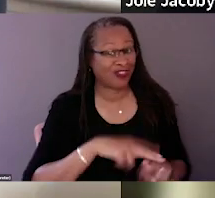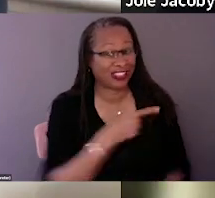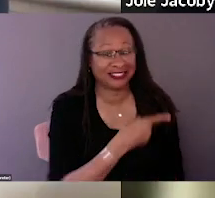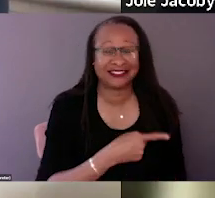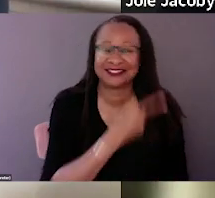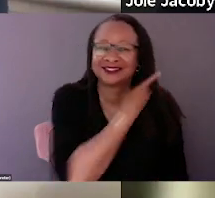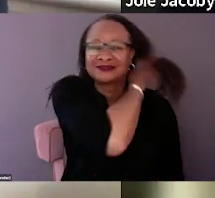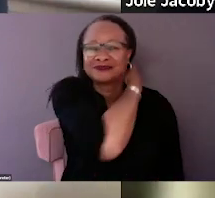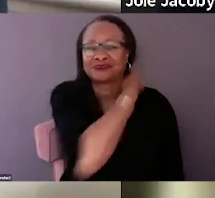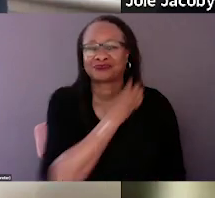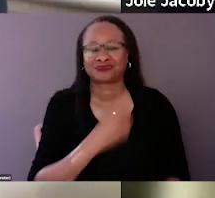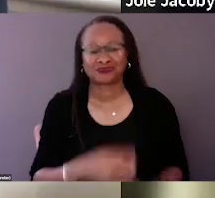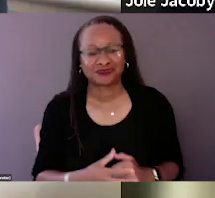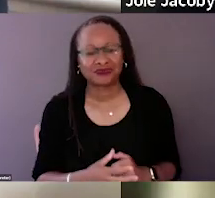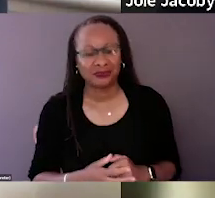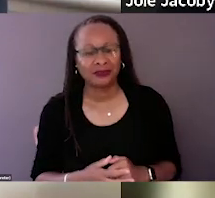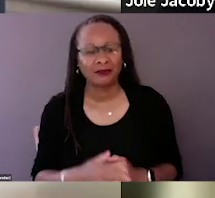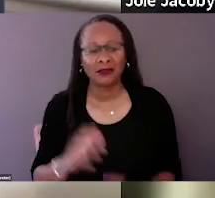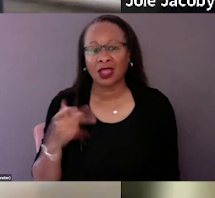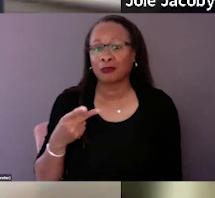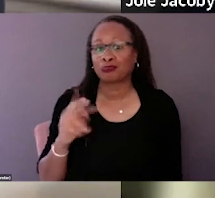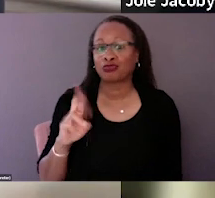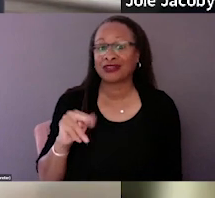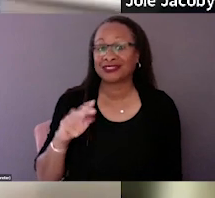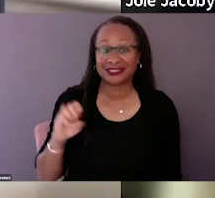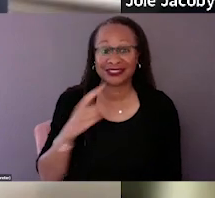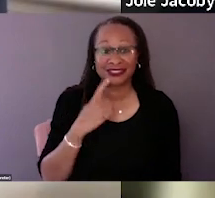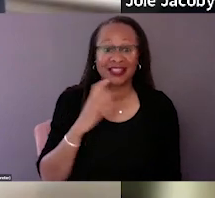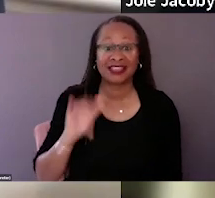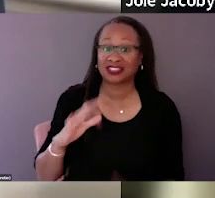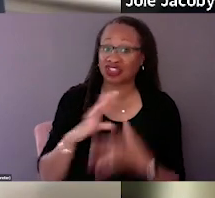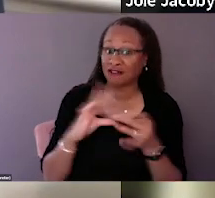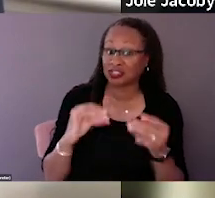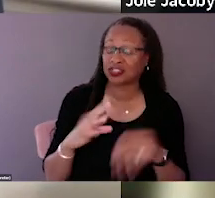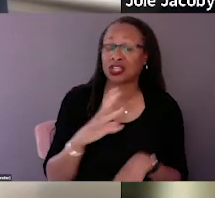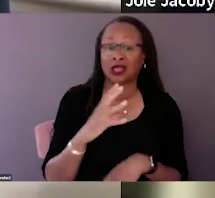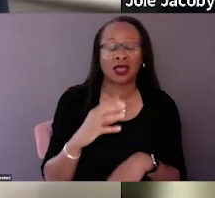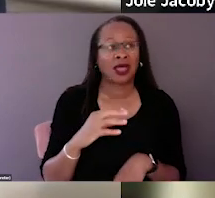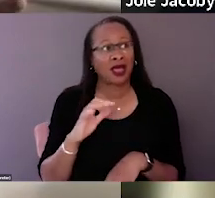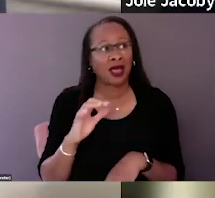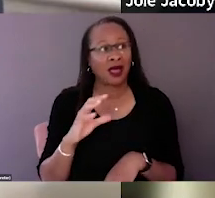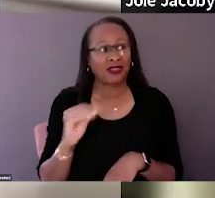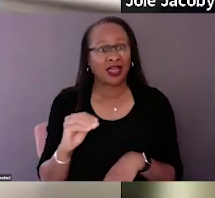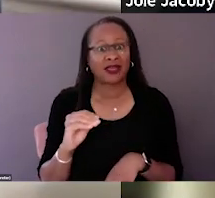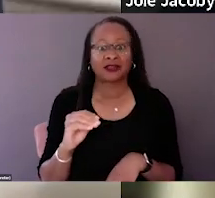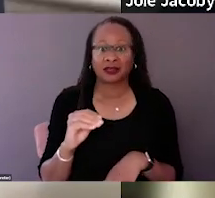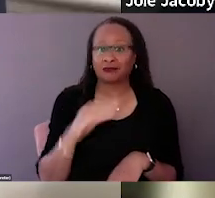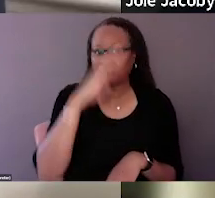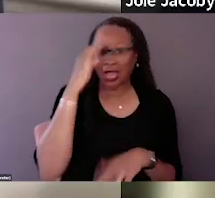that's the conversation and the feeling that Black culture and Black Twitter is always having in this country, which is you're dealing with something